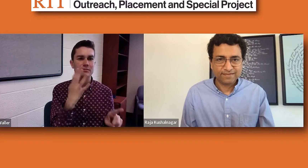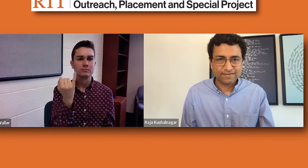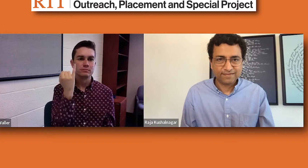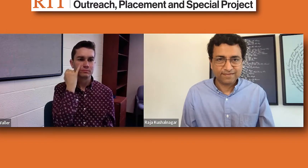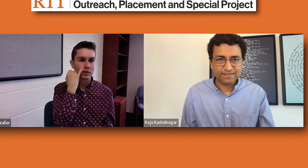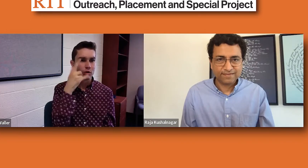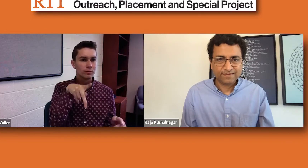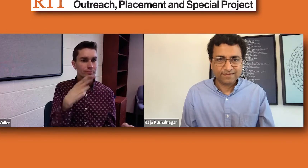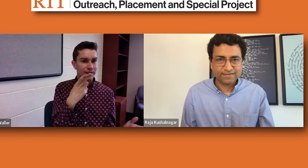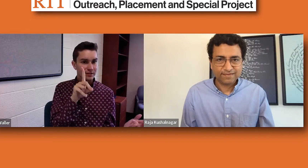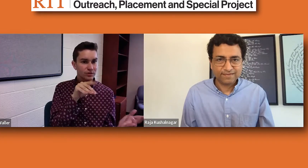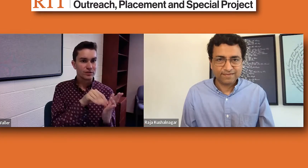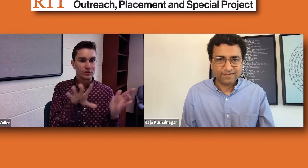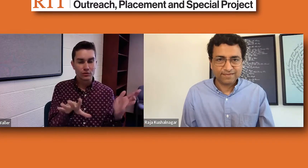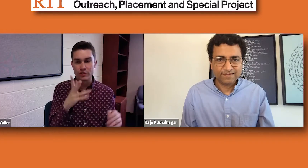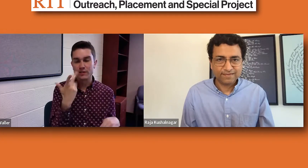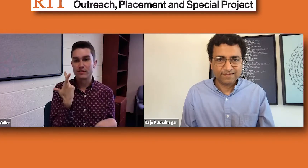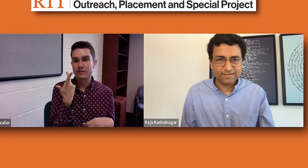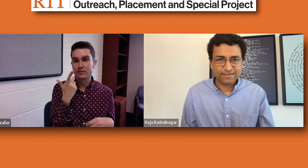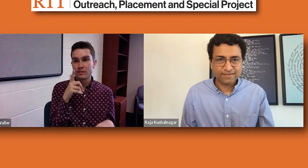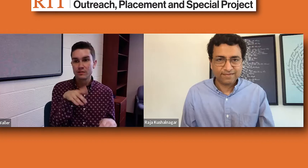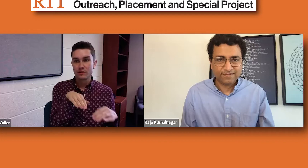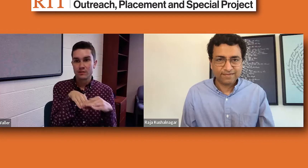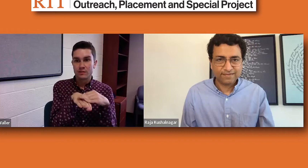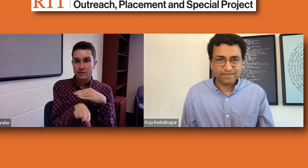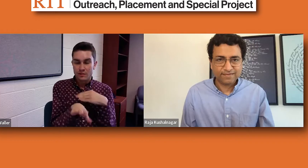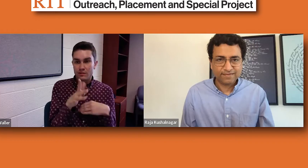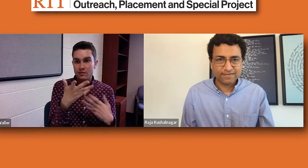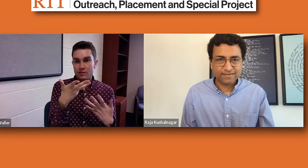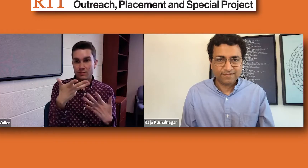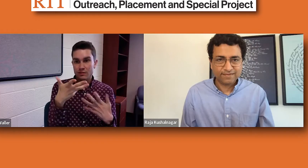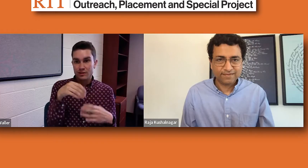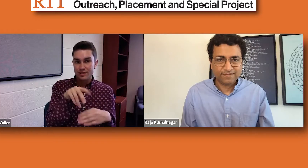I'd like to, you know, reframe that specifically thinking about PhD students